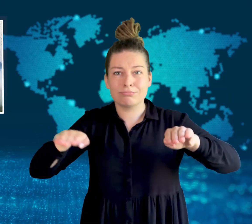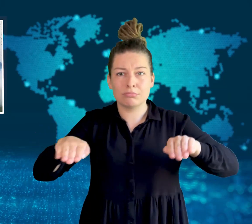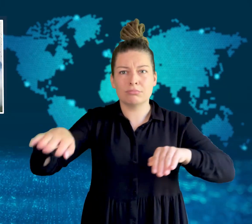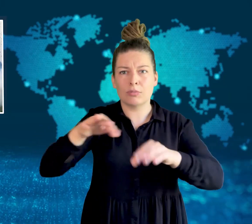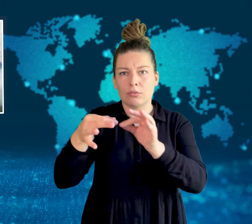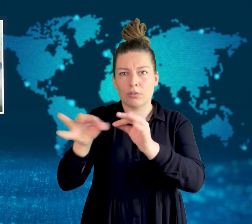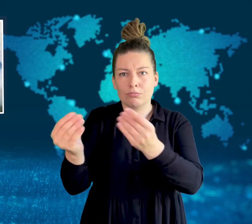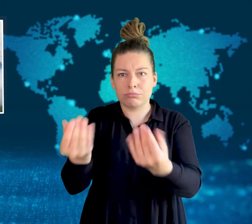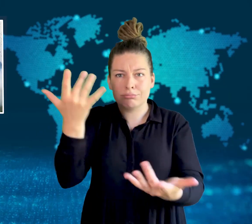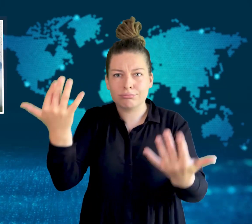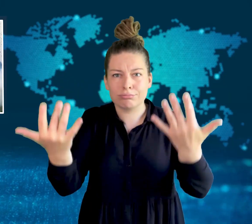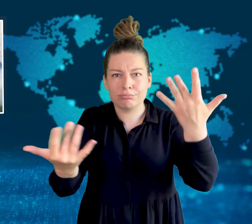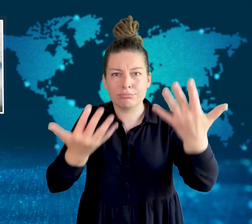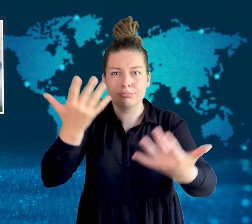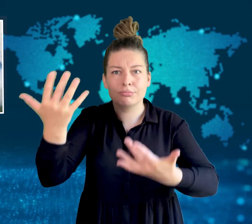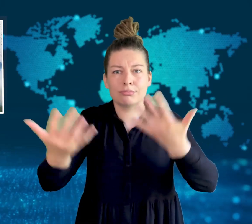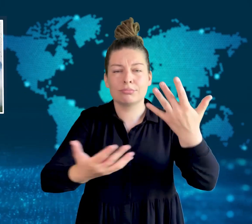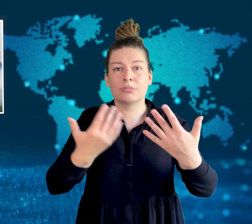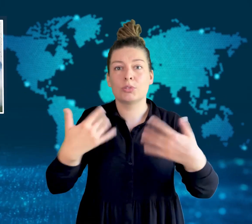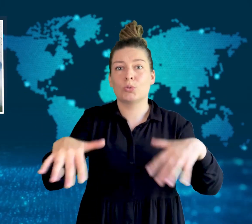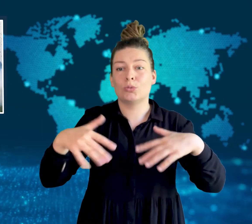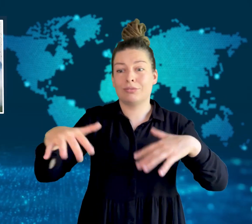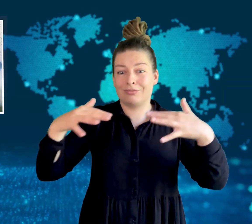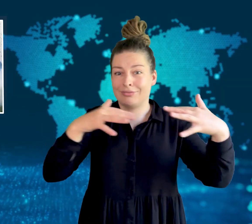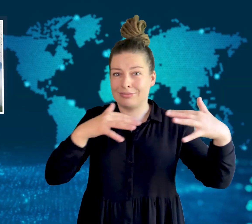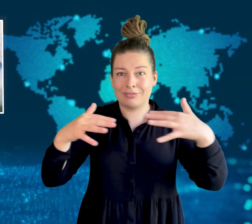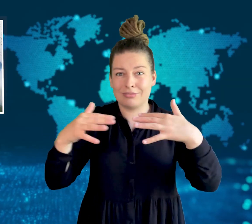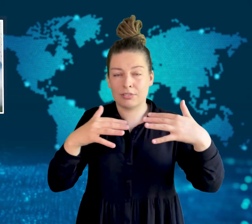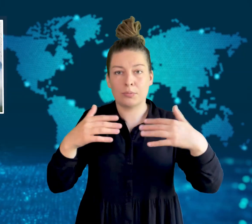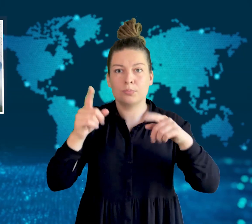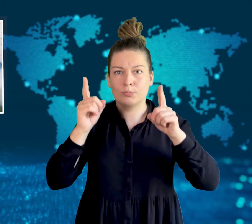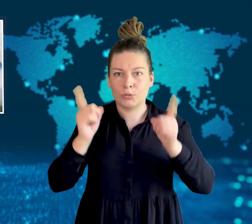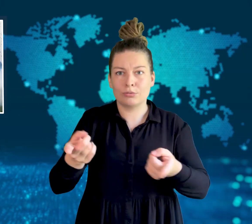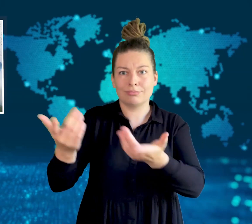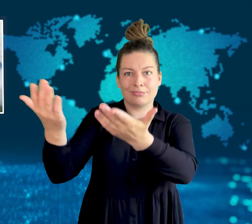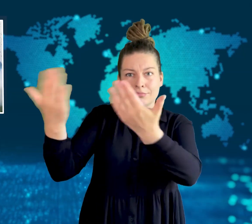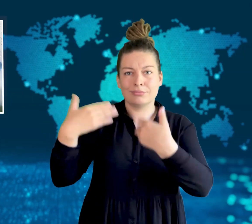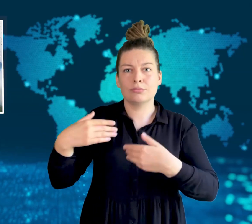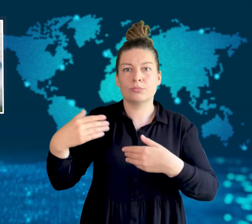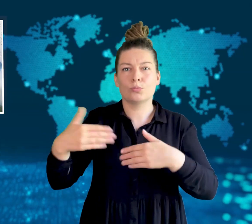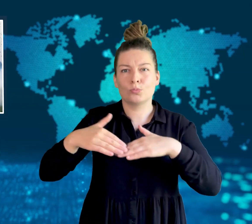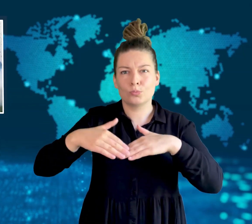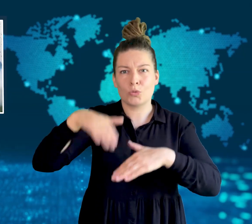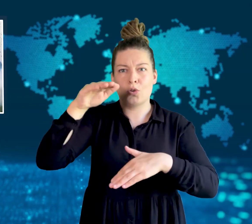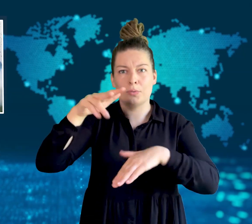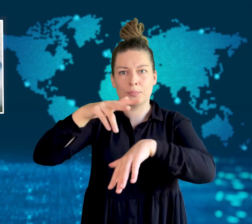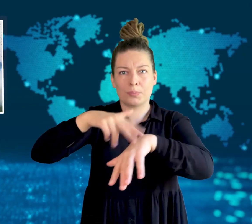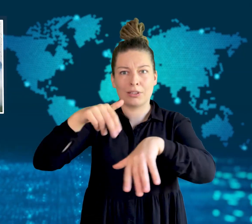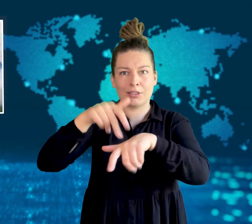There were serious injuries to both protesters and police,